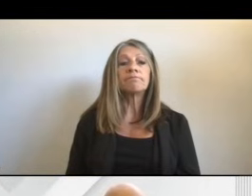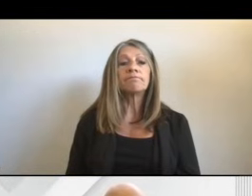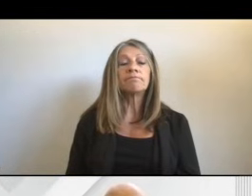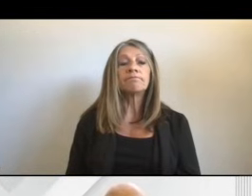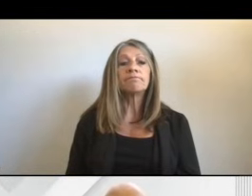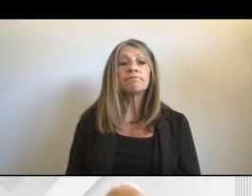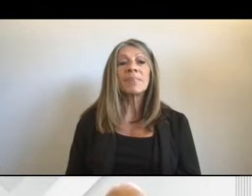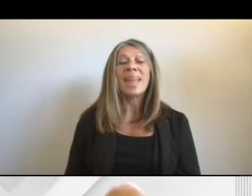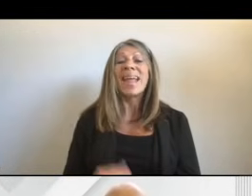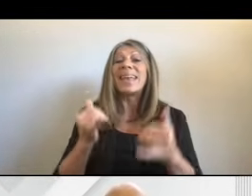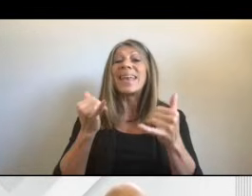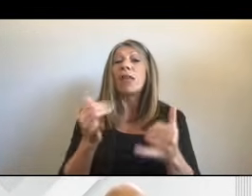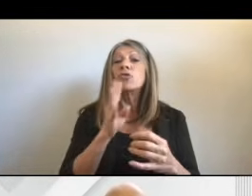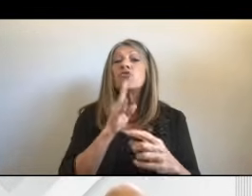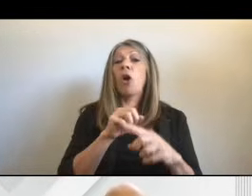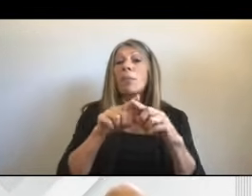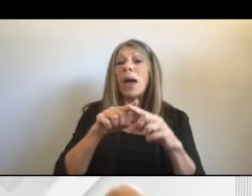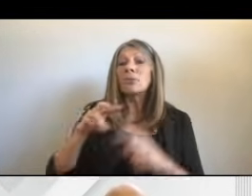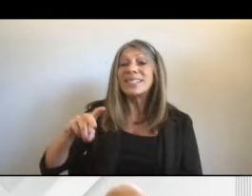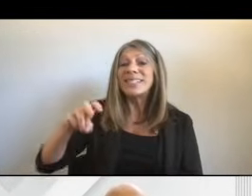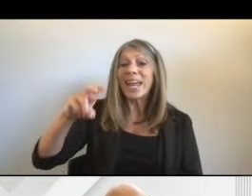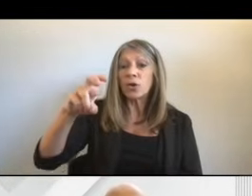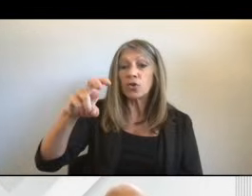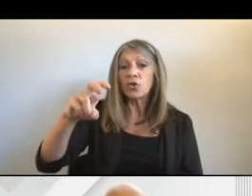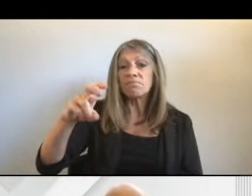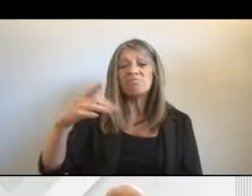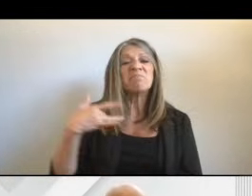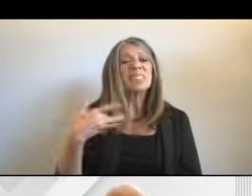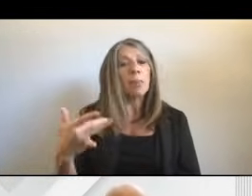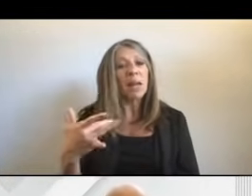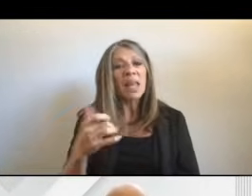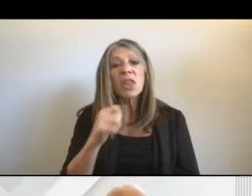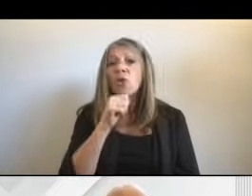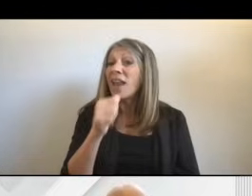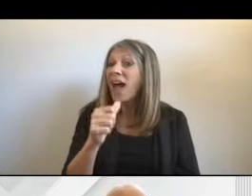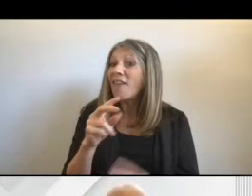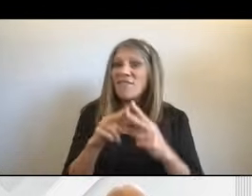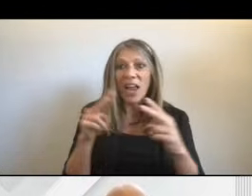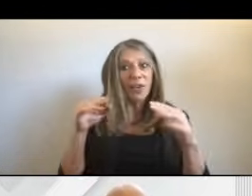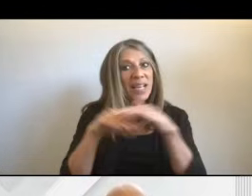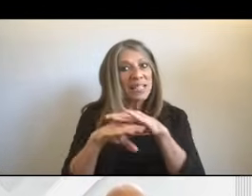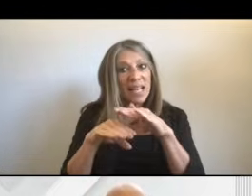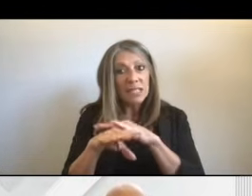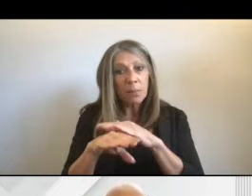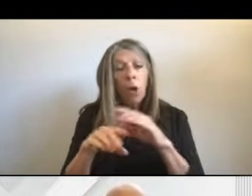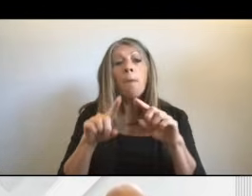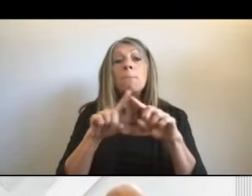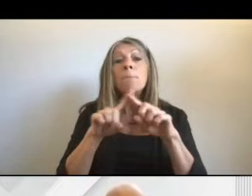Now let's talk about stairs; stairs are generally not very accessible, but they do have requirements,